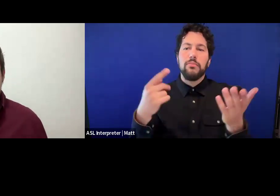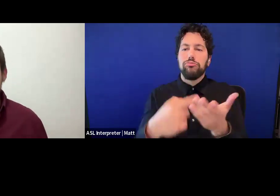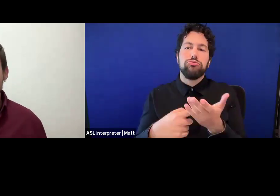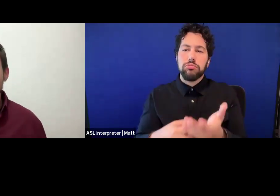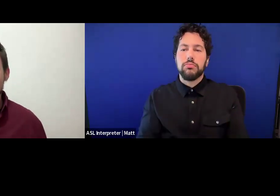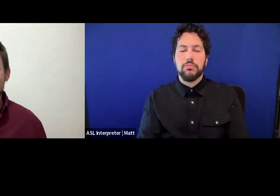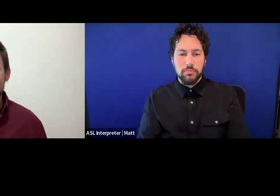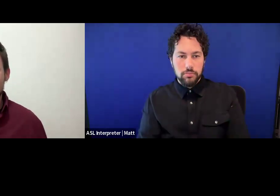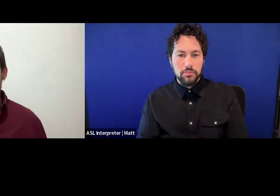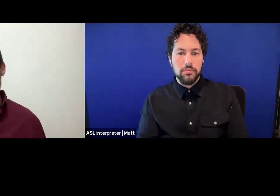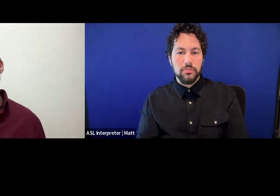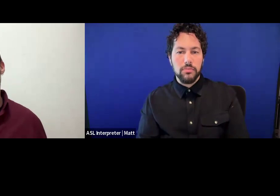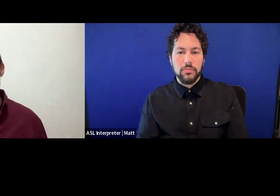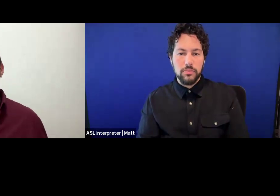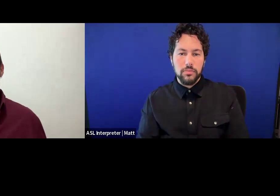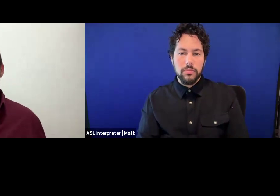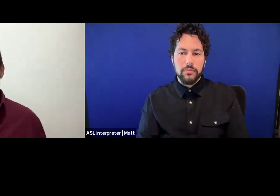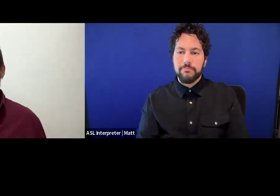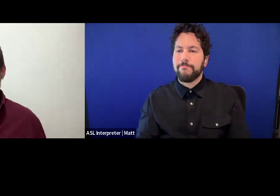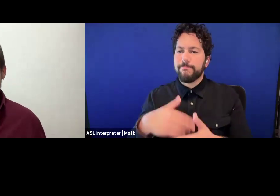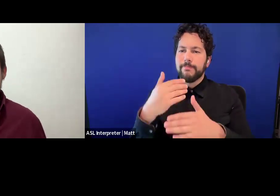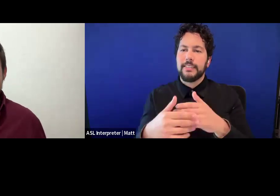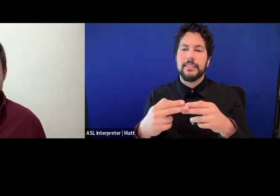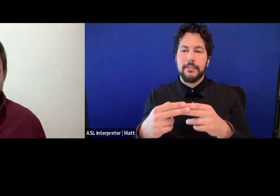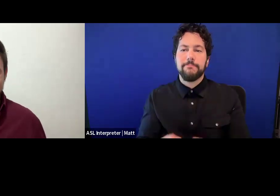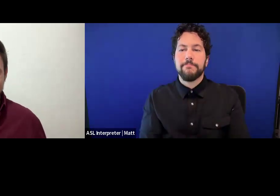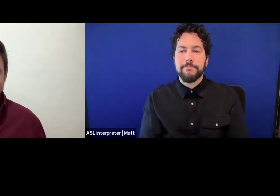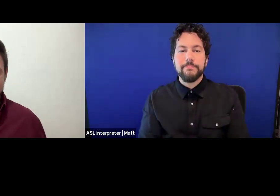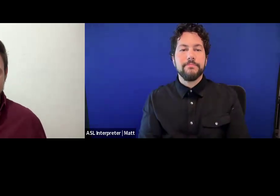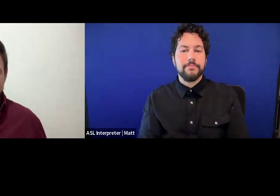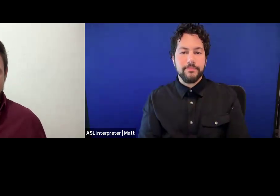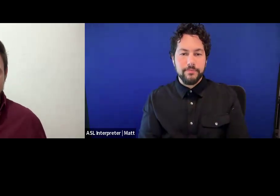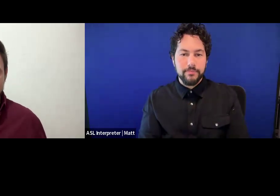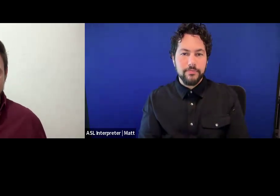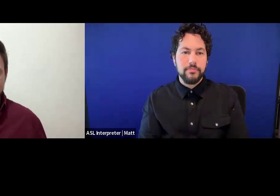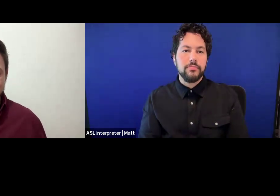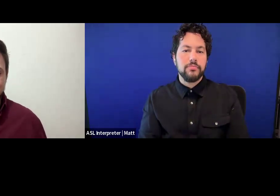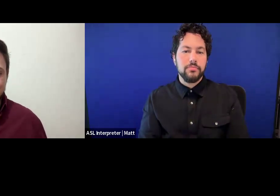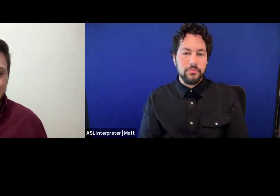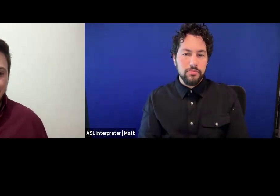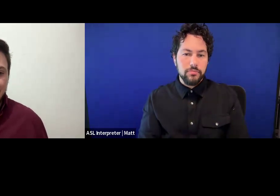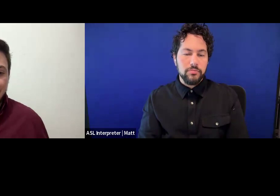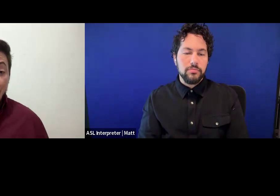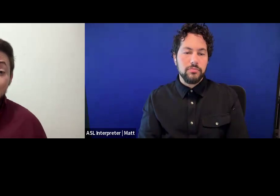Could you, um, next slide, please.